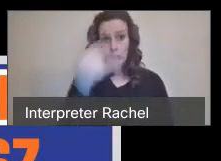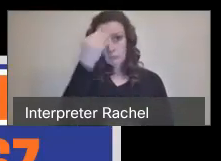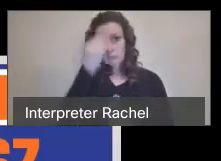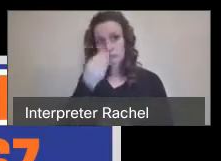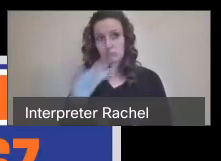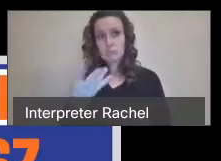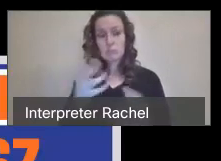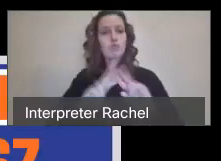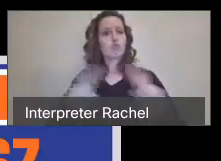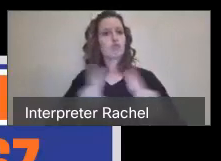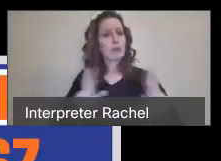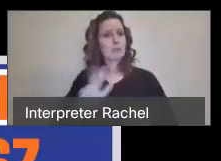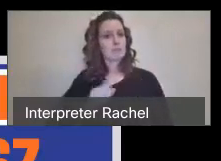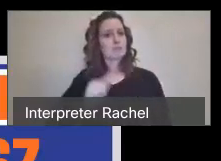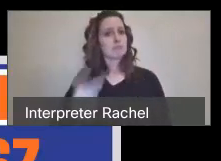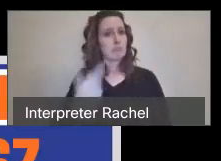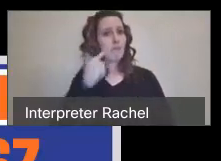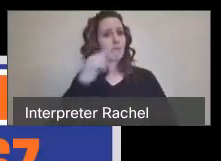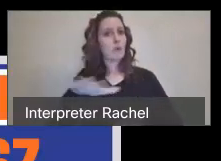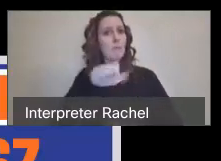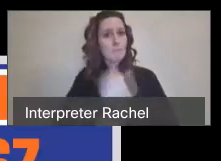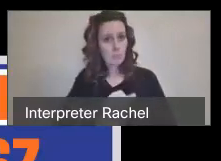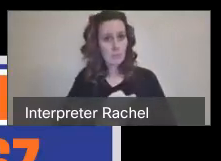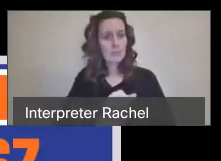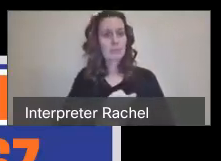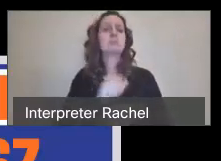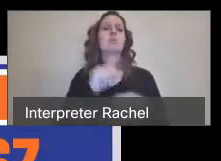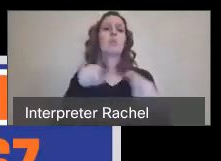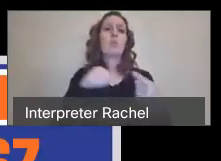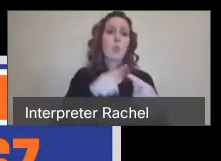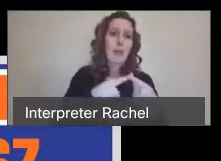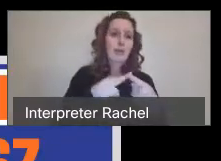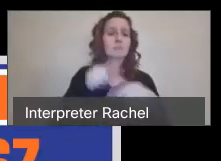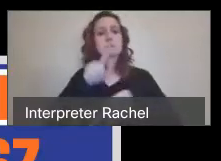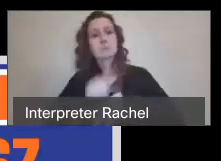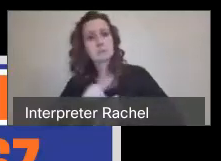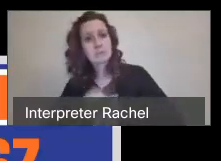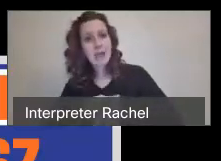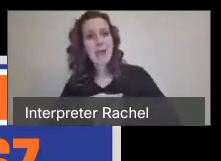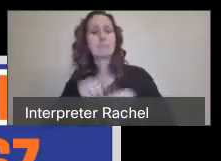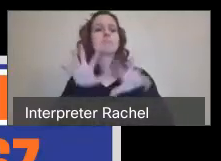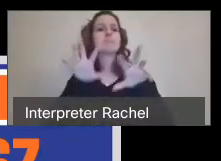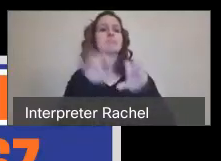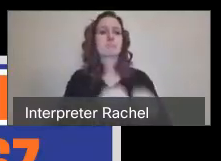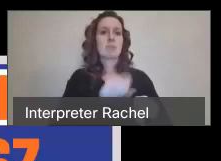you know what appointment slots are available and they will be able to book that appointment for you